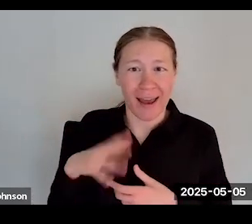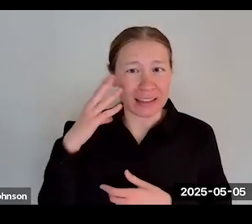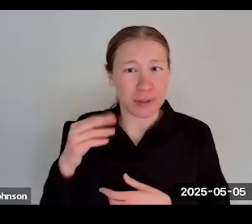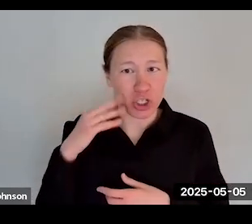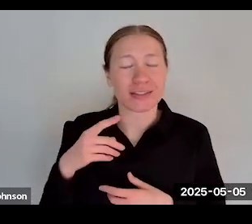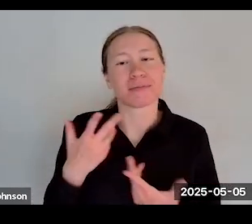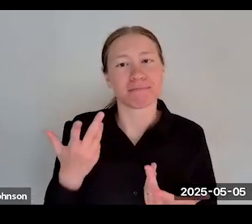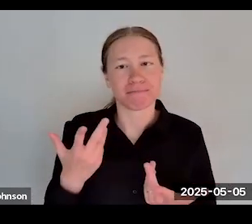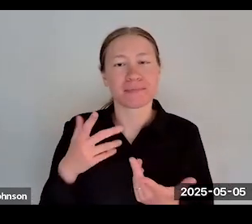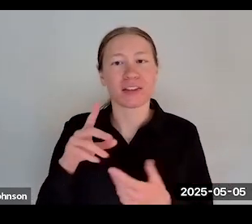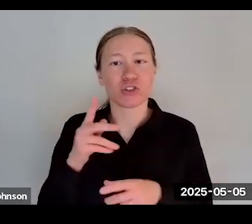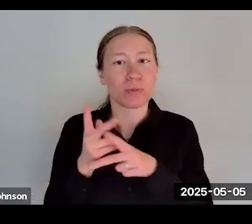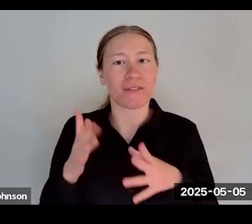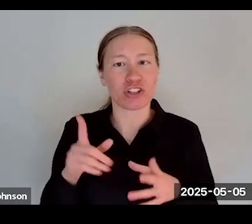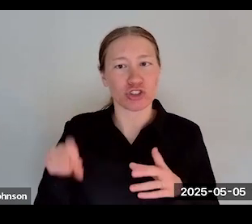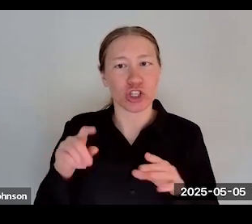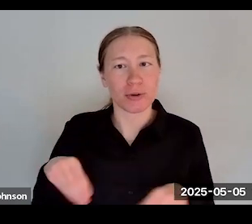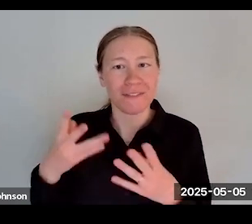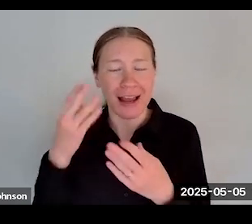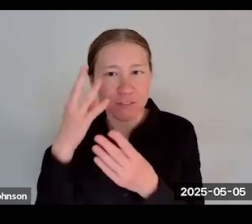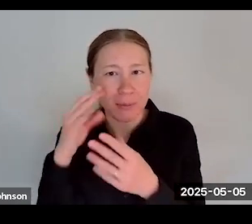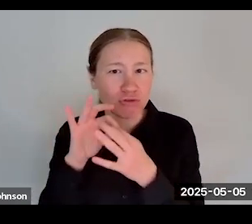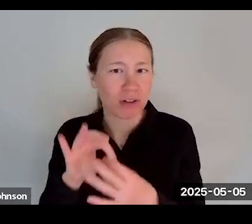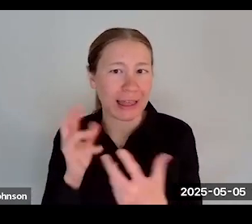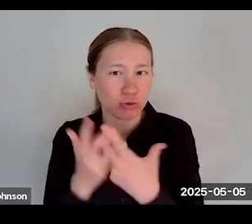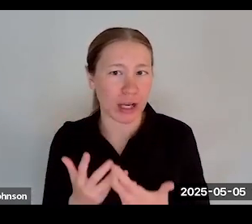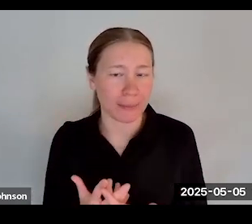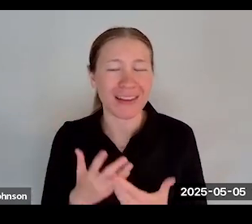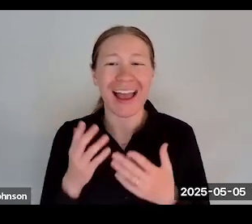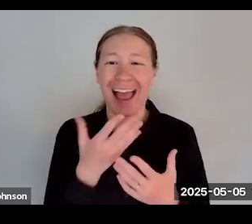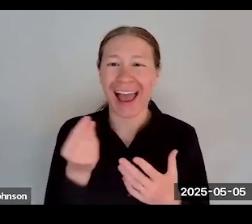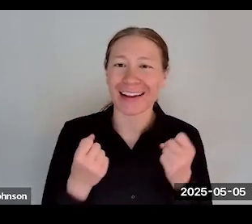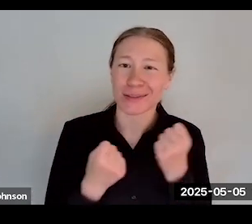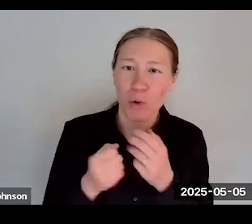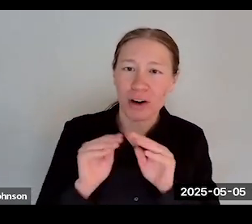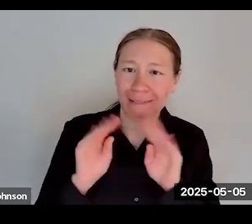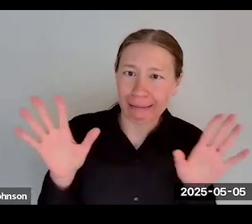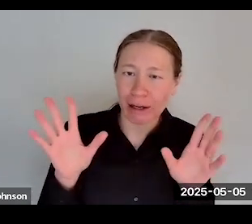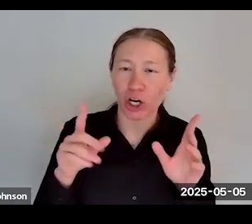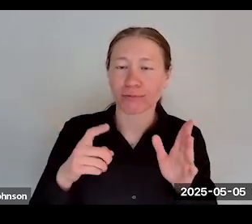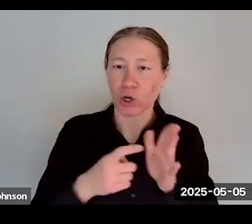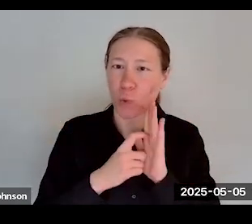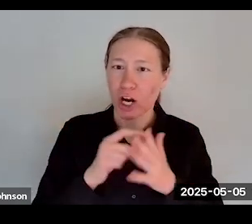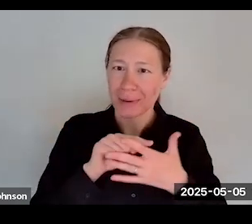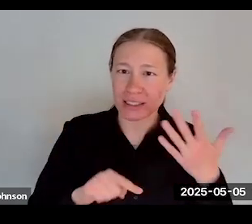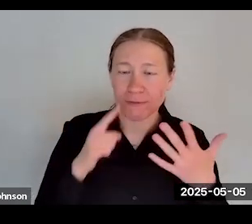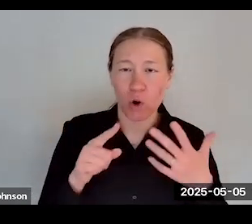about accommodations and clear and concise expectations for performance and productivity standards.